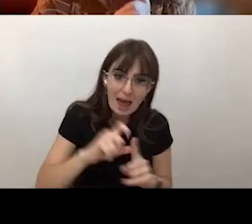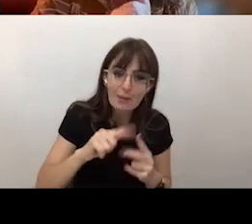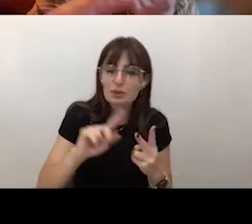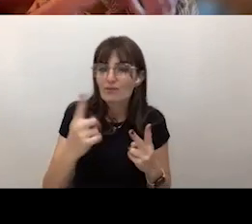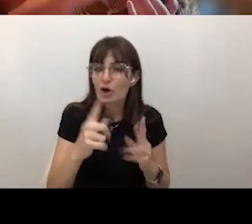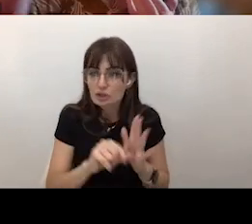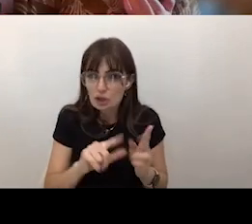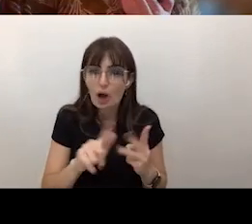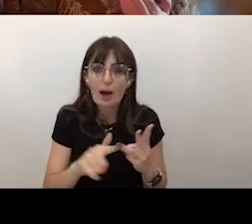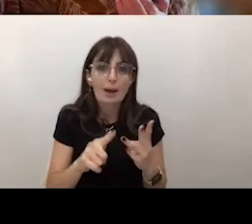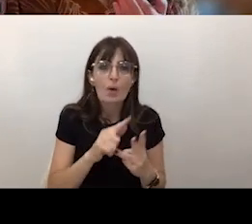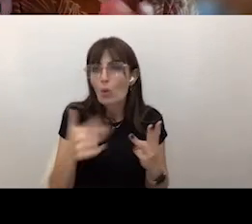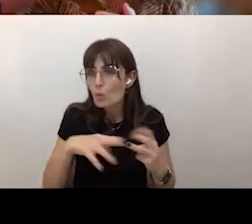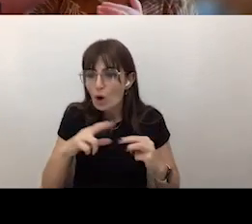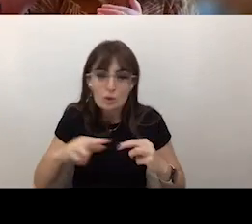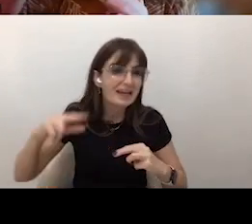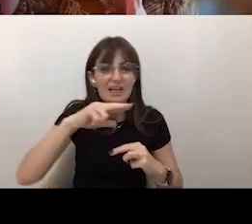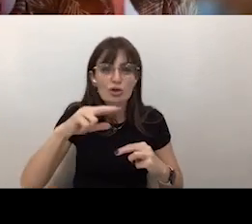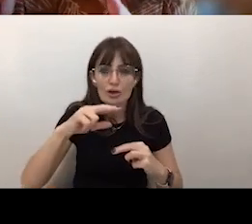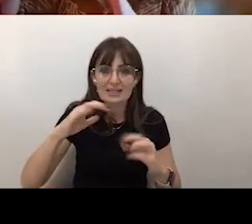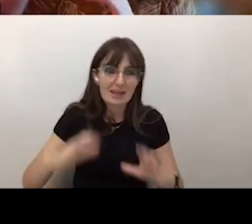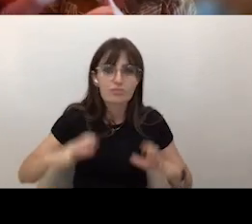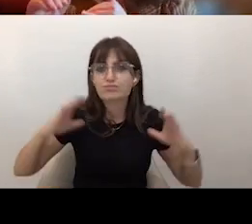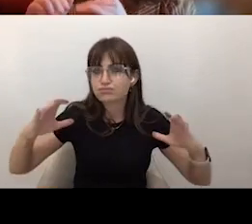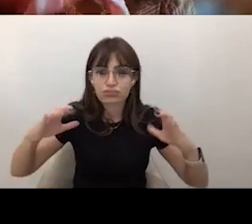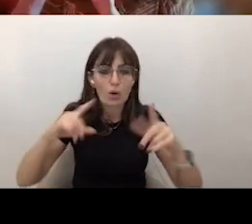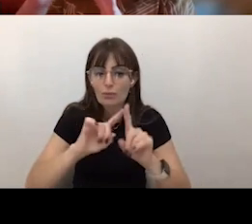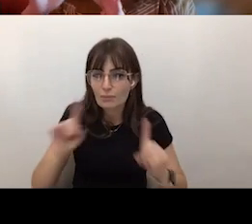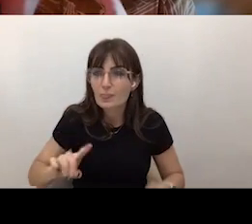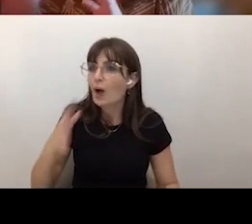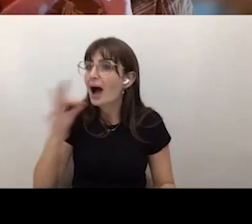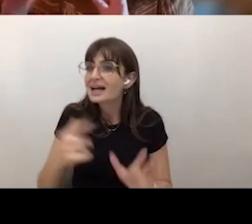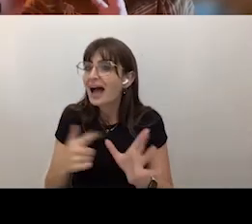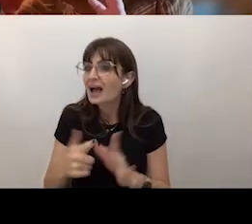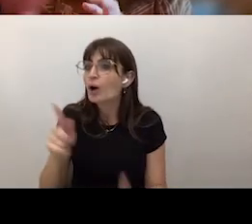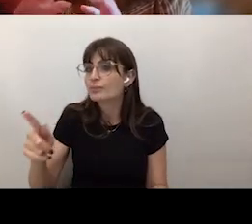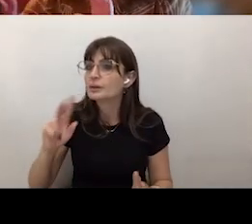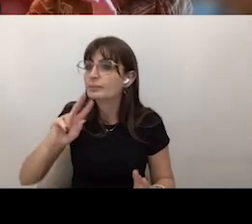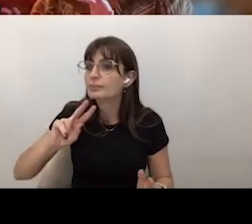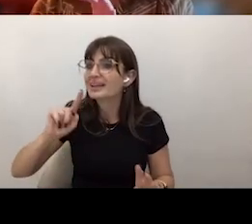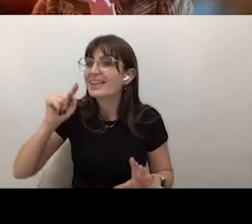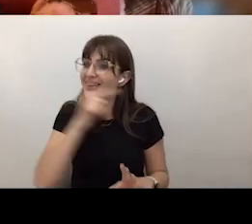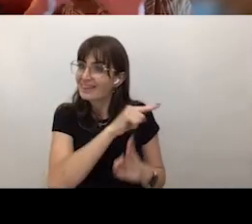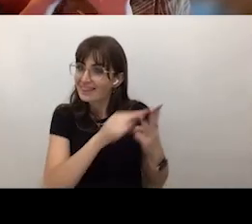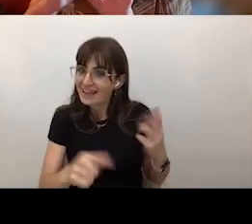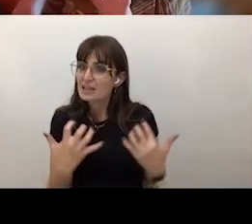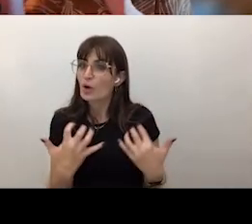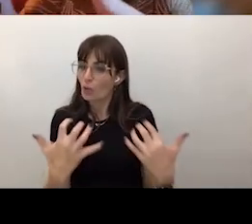donors who want to increase their gift size, I can just ask AI, these are the audience segments.